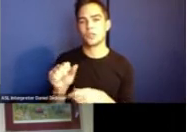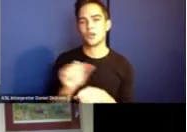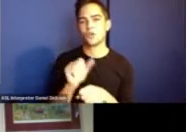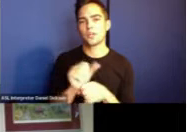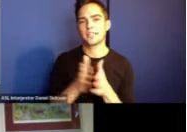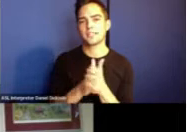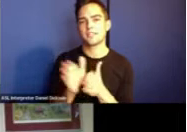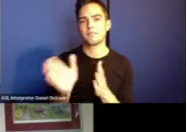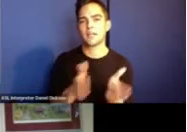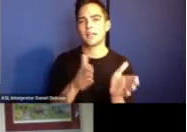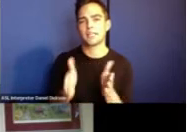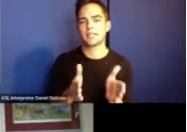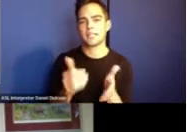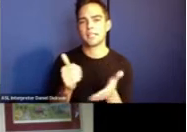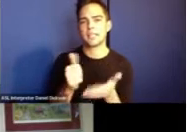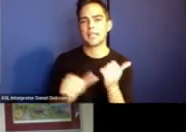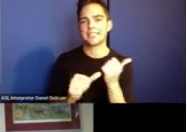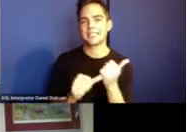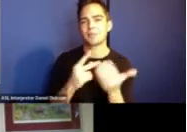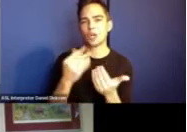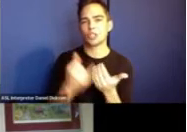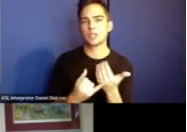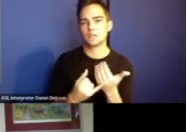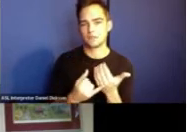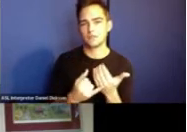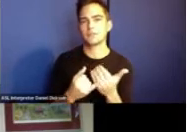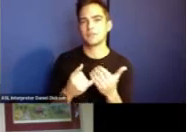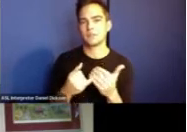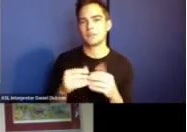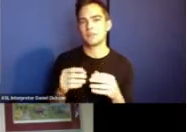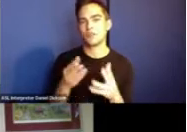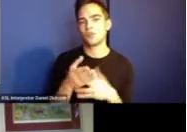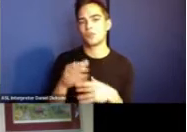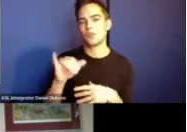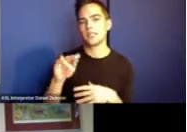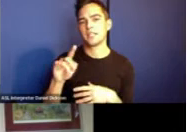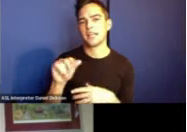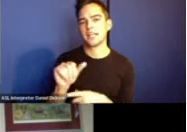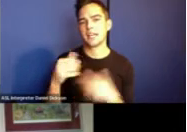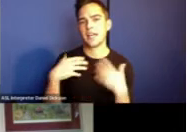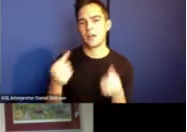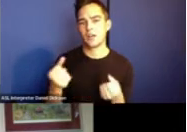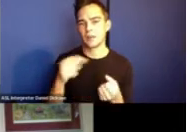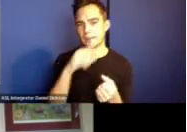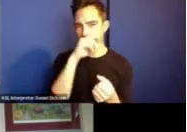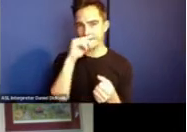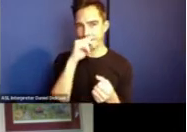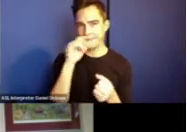and assistance project that is housed through Indiana Health. I also am very active in our